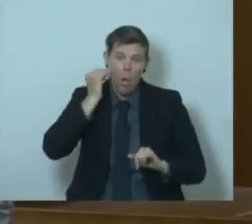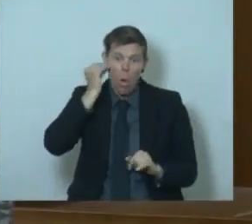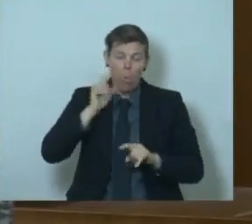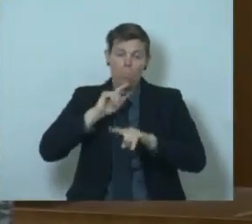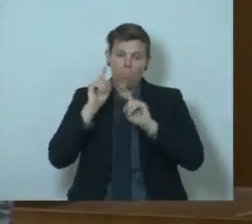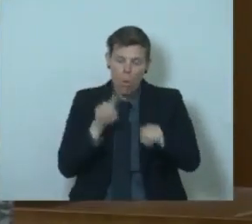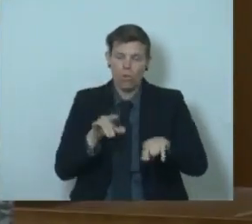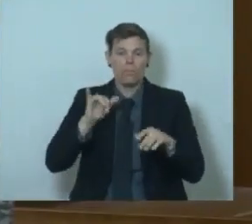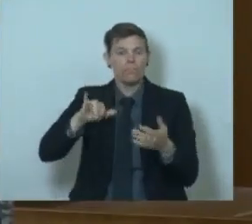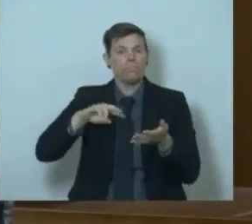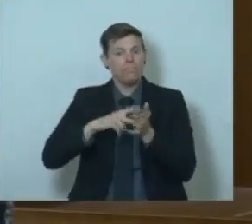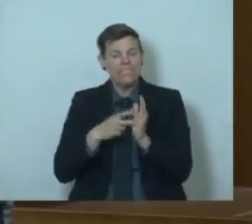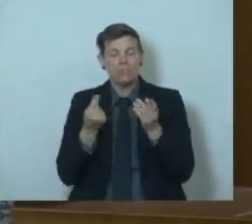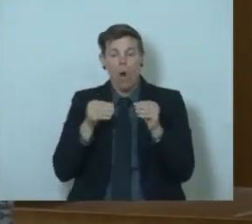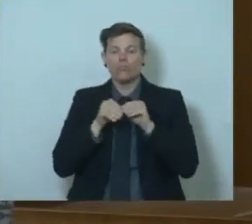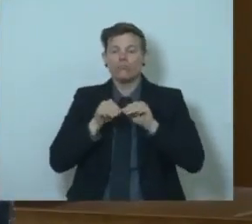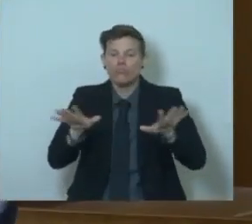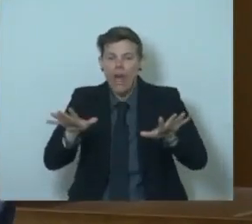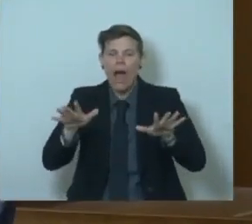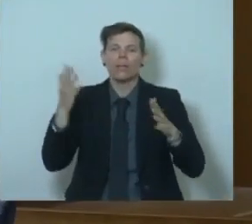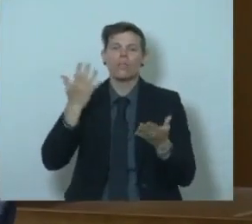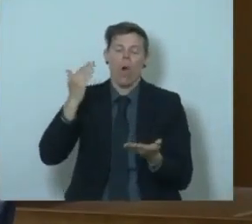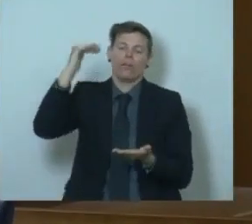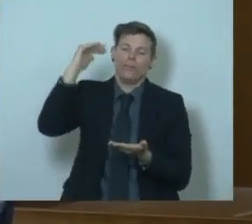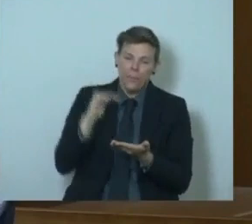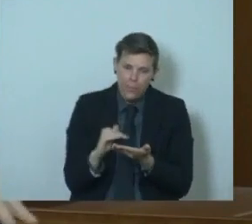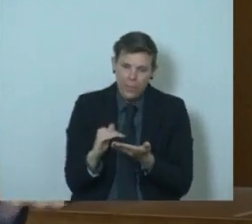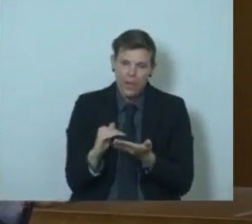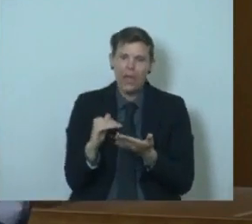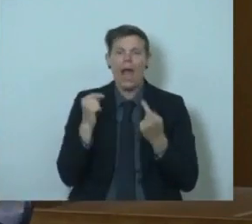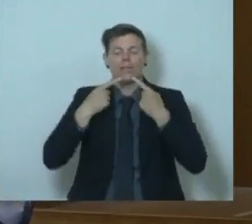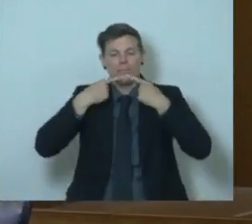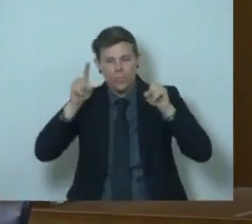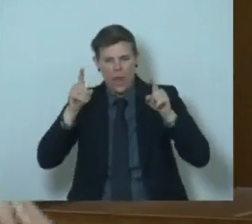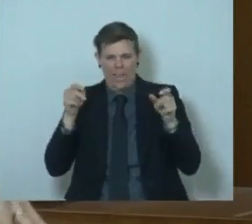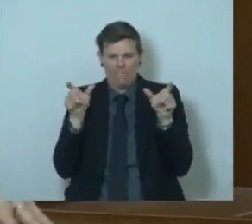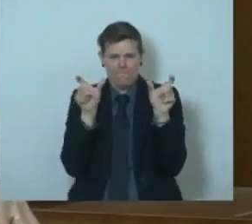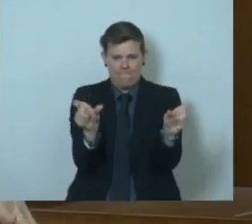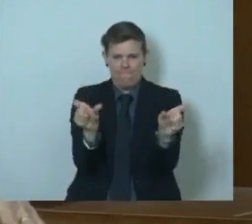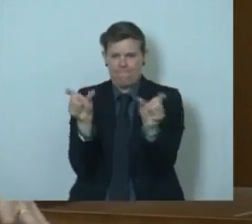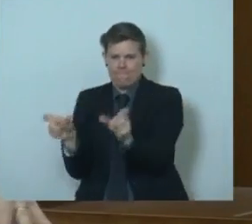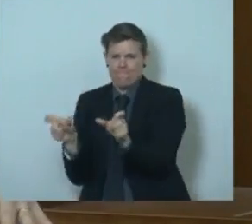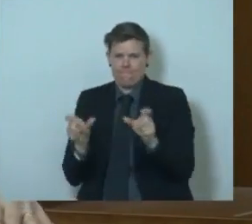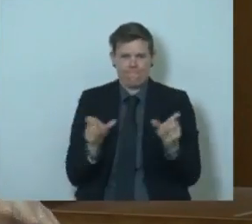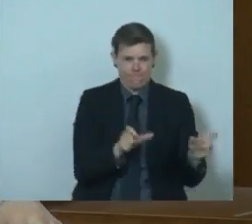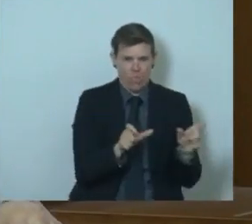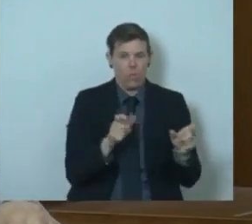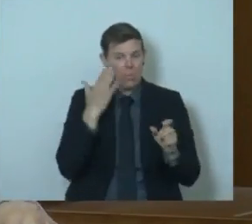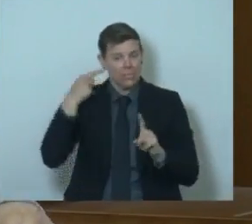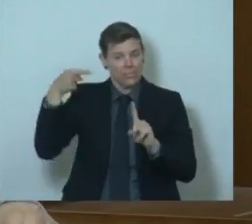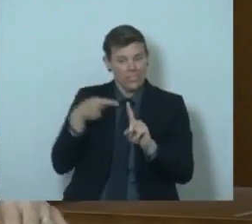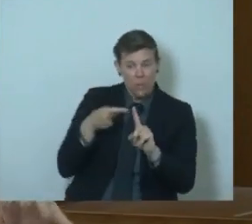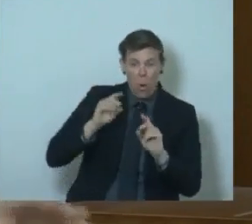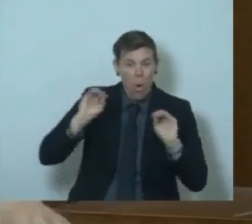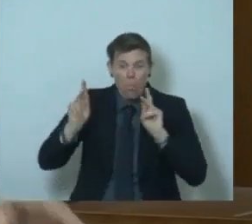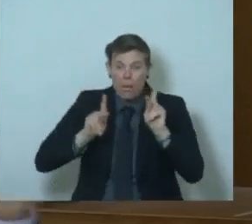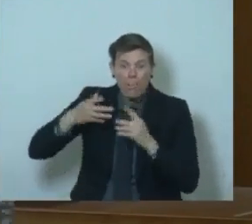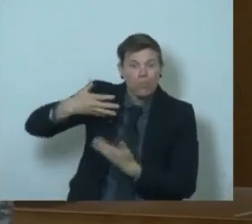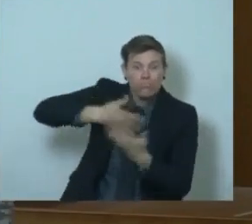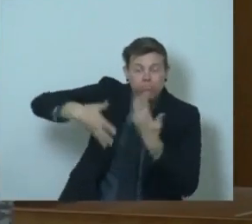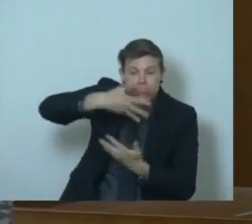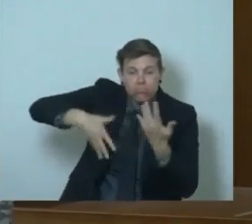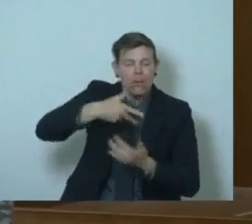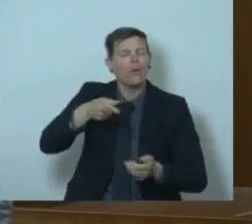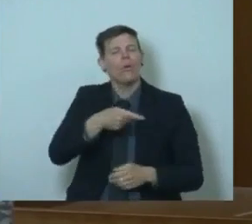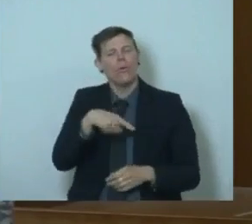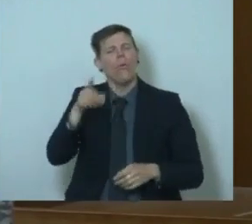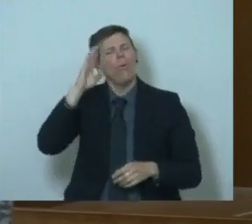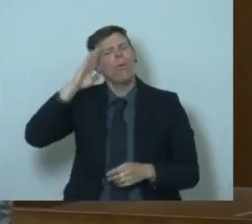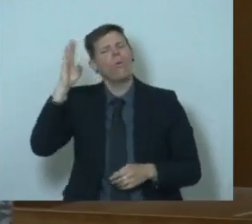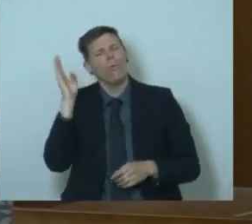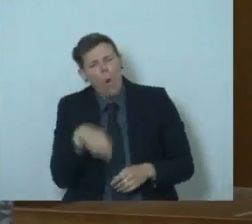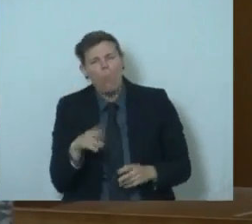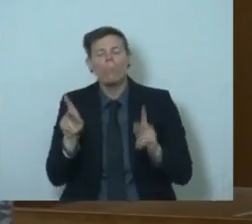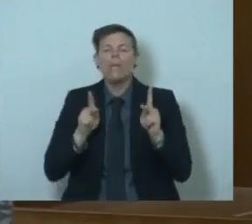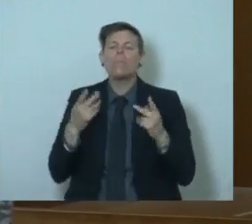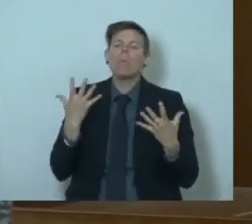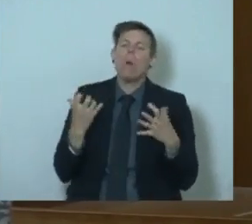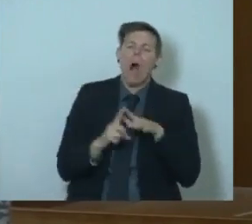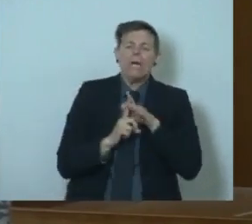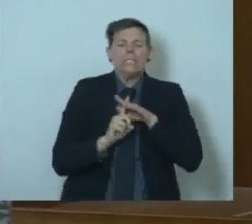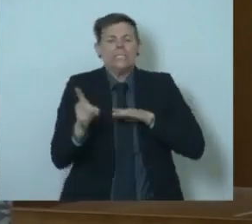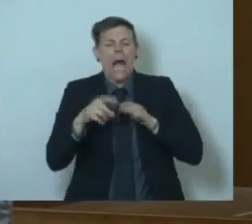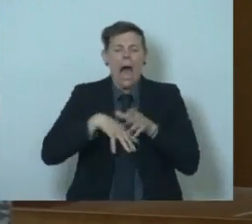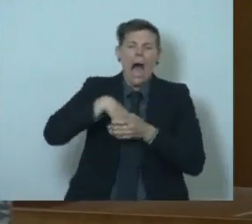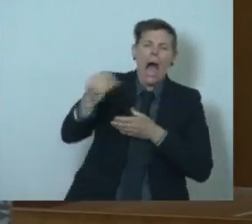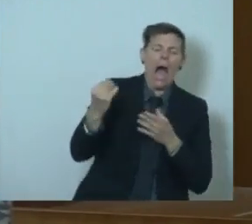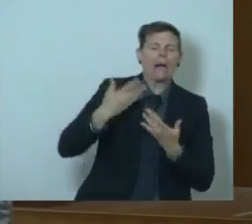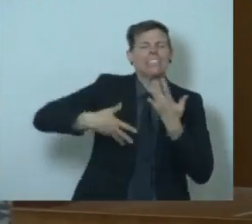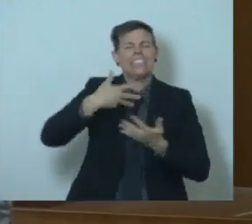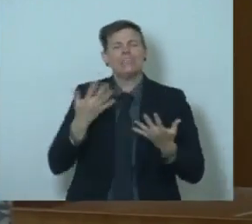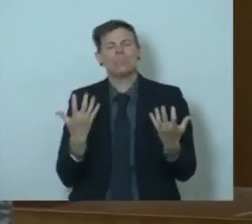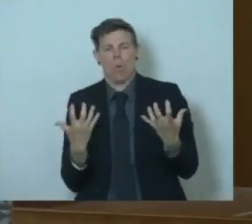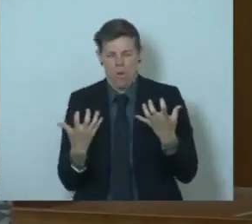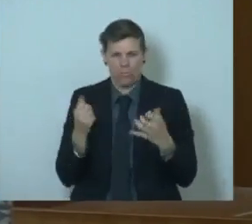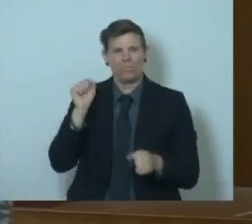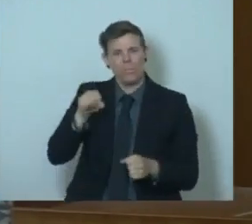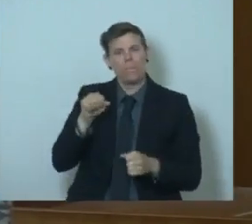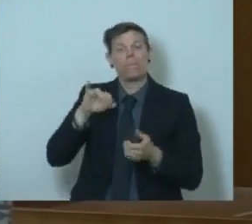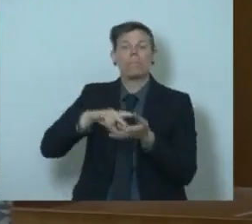THE RING WE NEED TO KEEP IN MIND IS THAT THE STAY-AT-HOME ORDER IS THE MOST EFFECTIVE TOOL FOR REDUCING THE SPREAD A COUSIN IT KEEPS PEOPLE FROM INTERACTING WITH EACH OTHER.